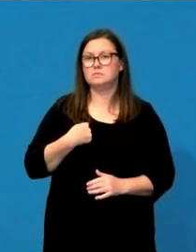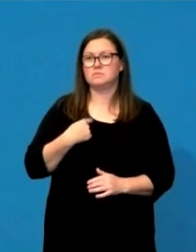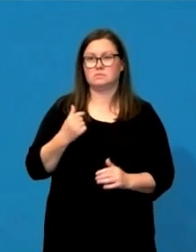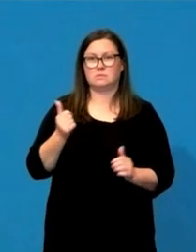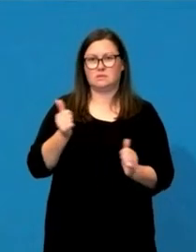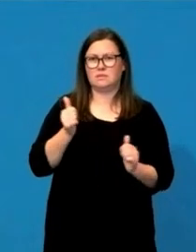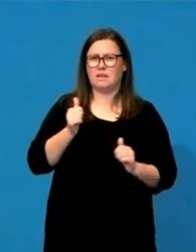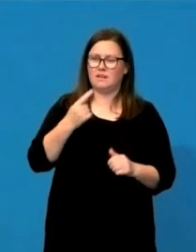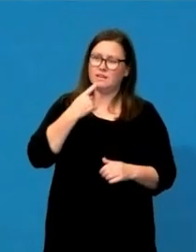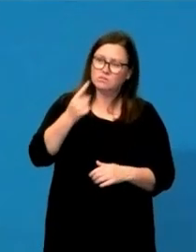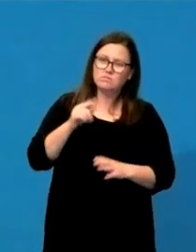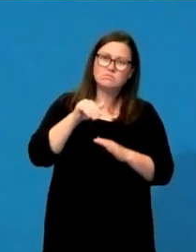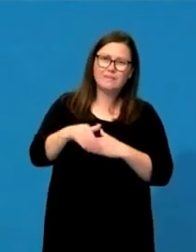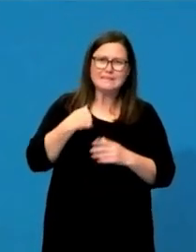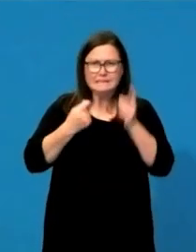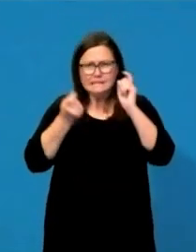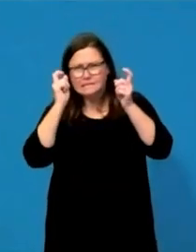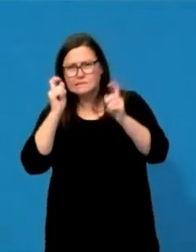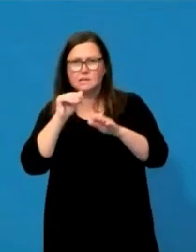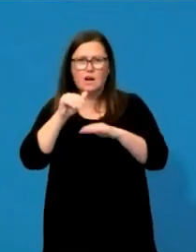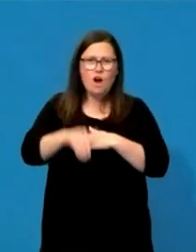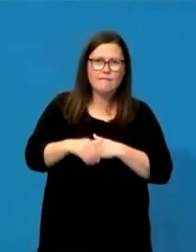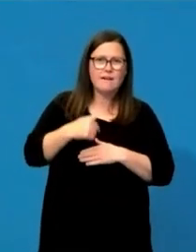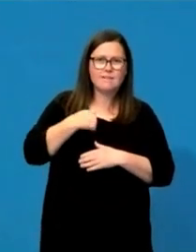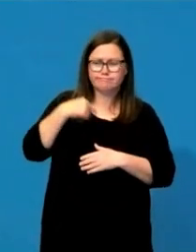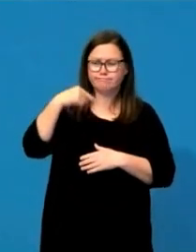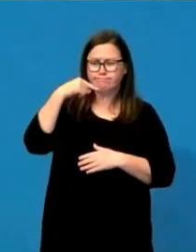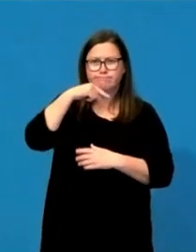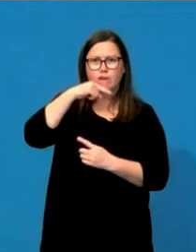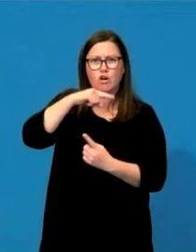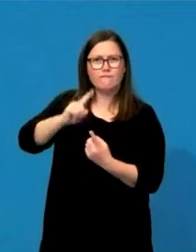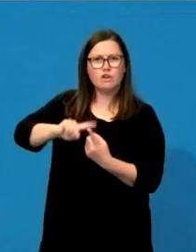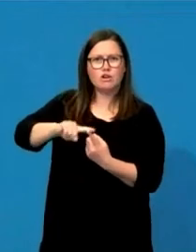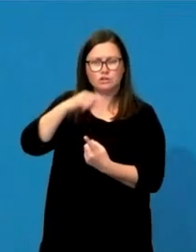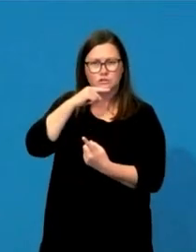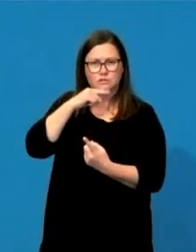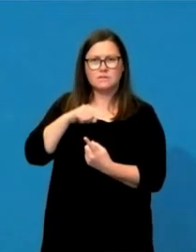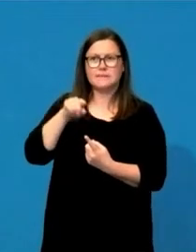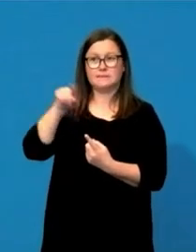concerns about my oldest child and she said, you know, get him assessed and then, you